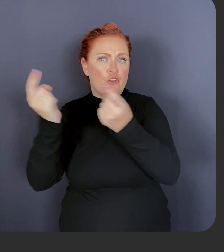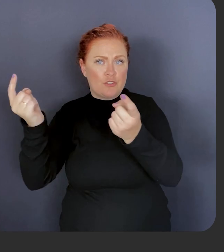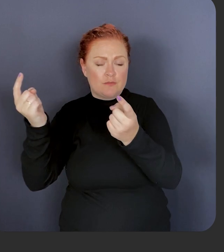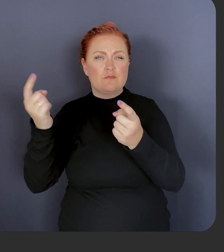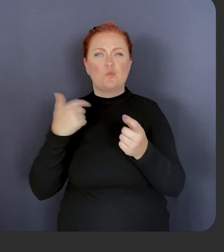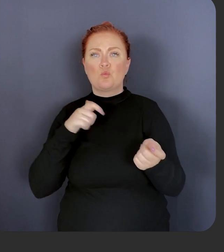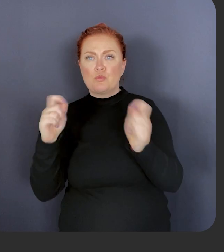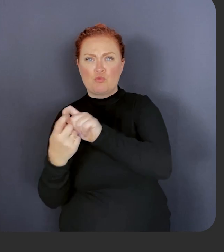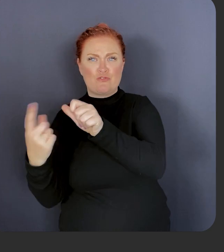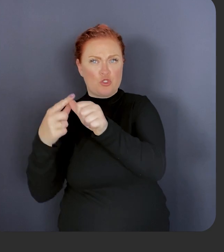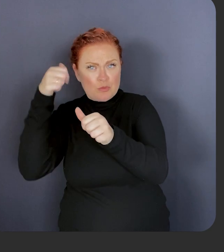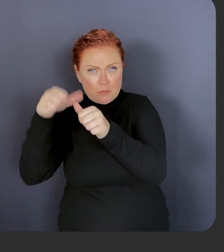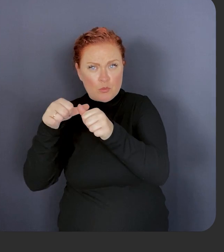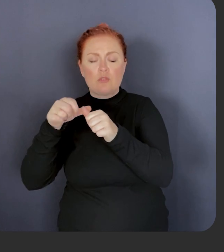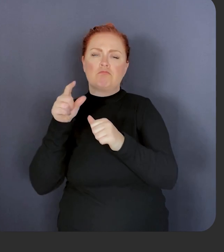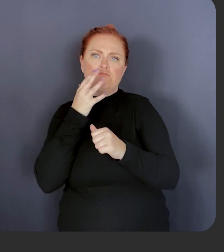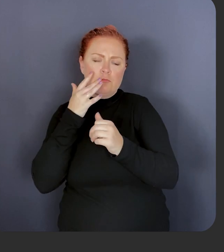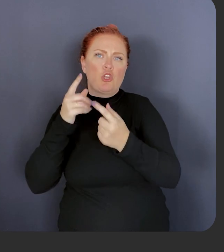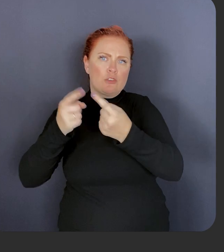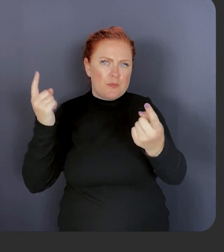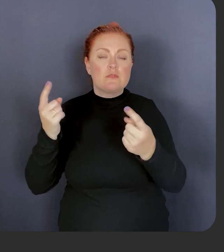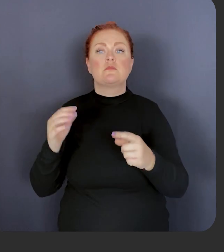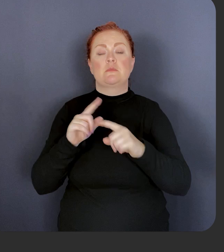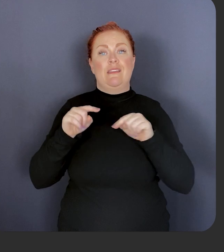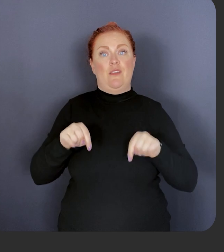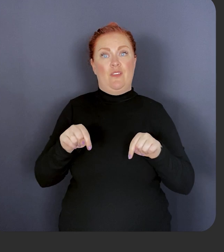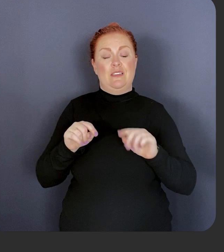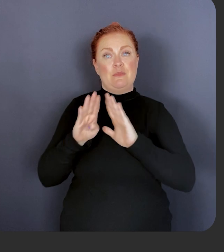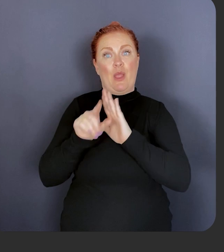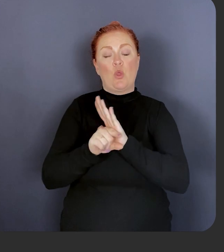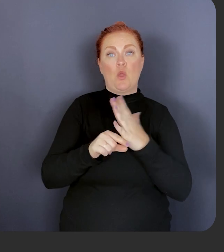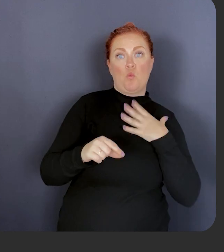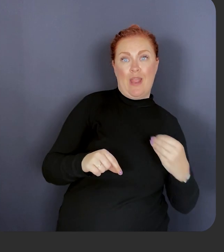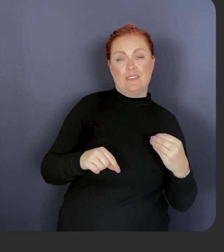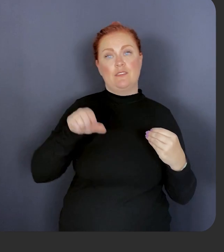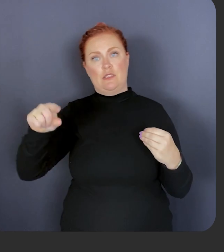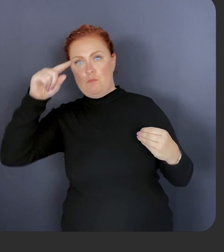That's what we changed initially, where these colors are quite different. Think about if this background was white and this was black.